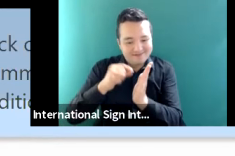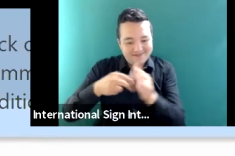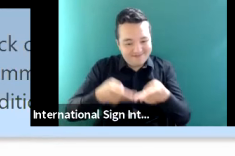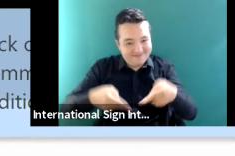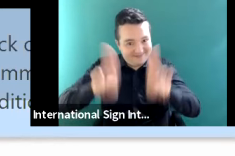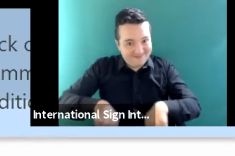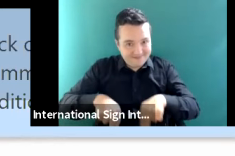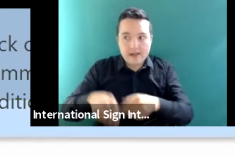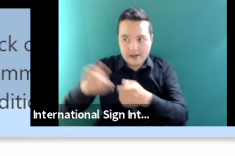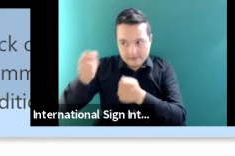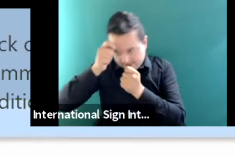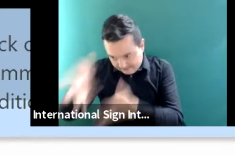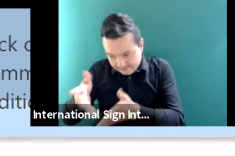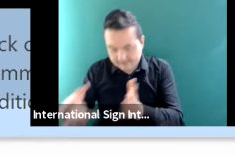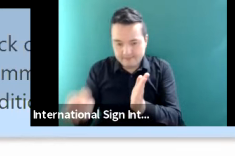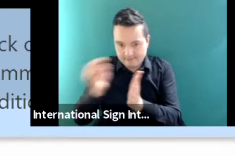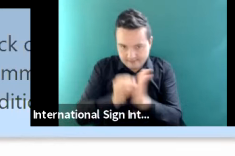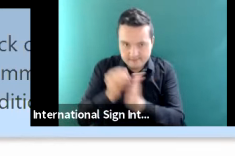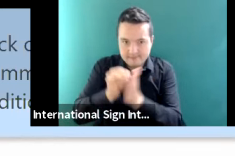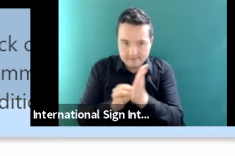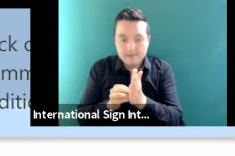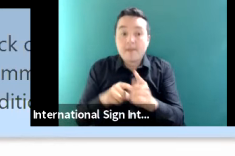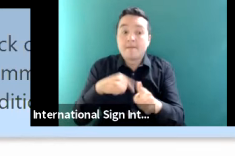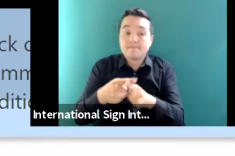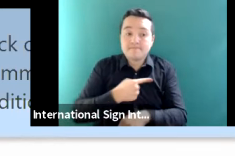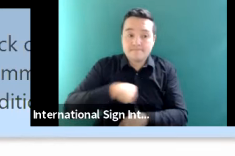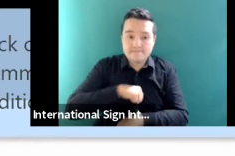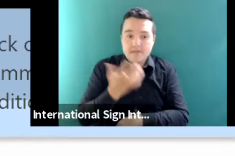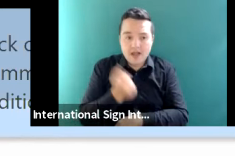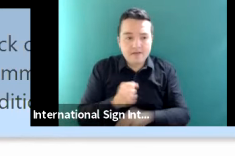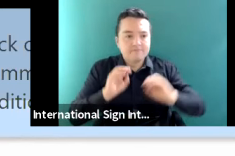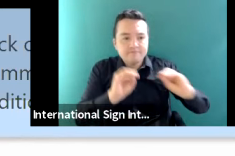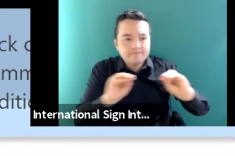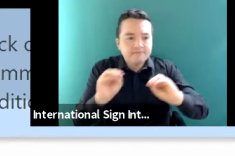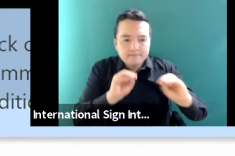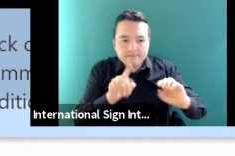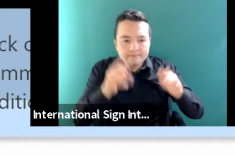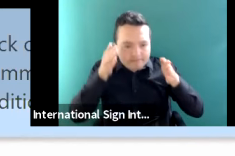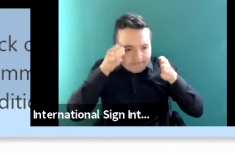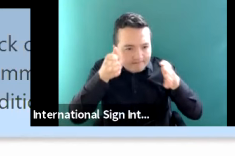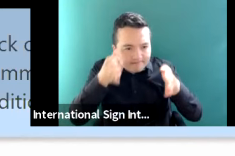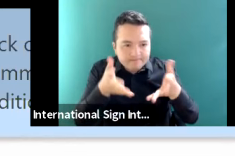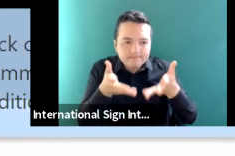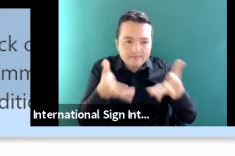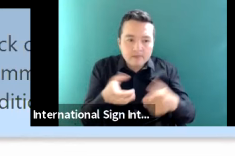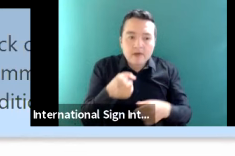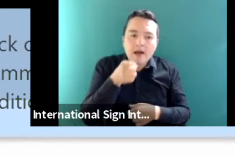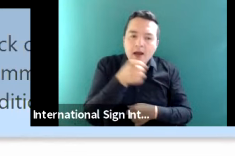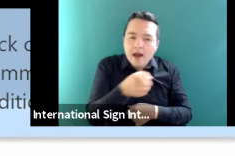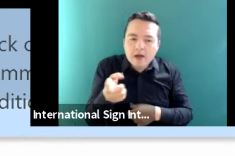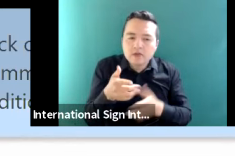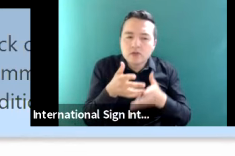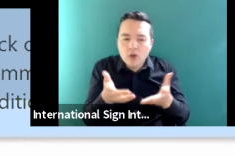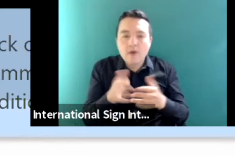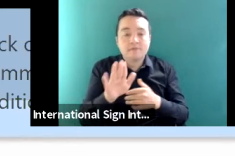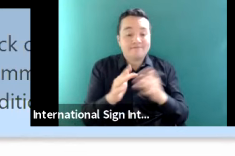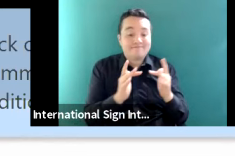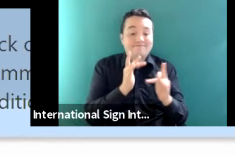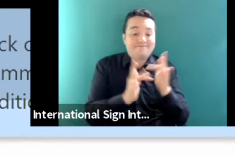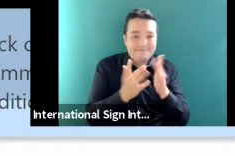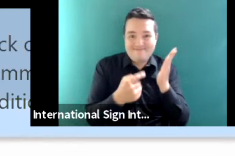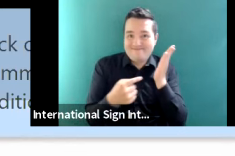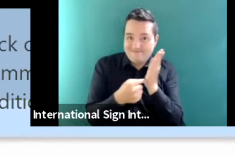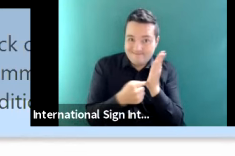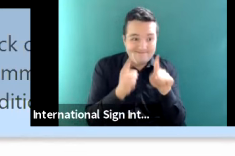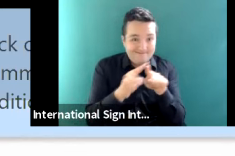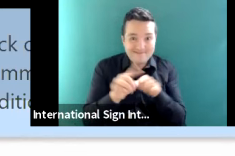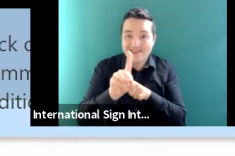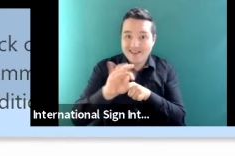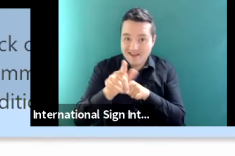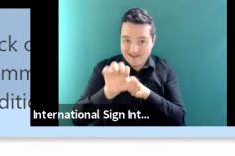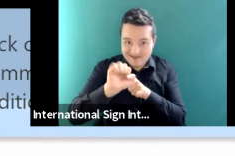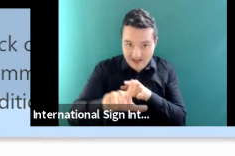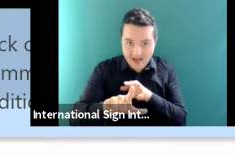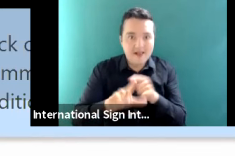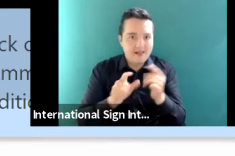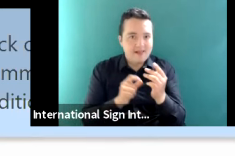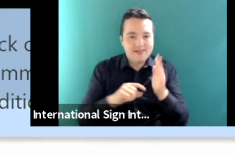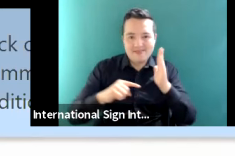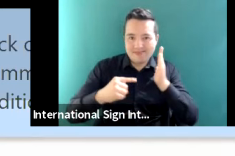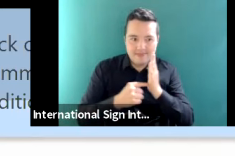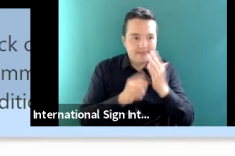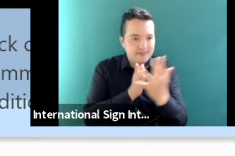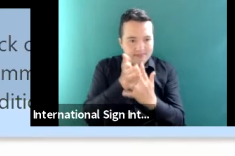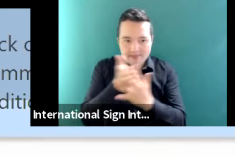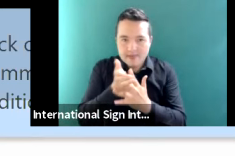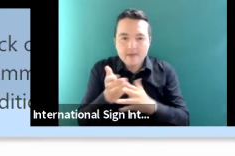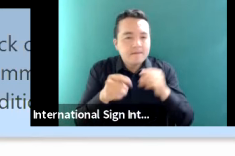Also banking processes. Also we have the Marrakesh treaty.